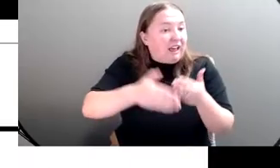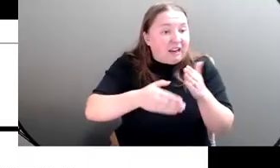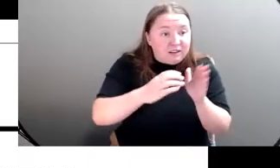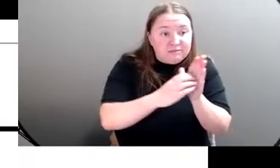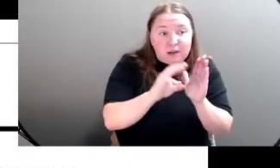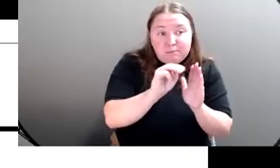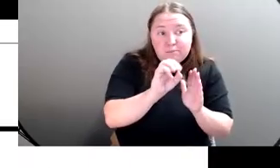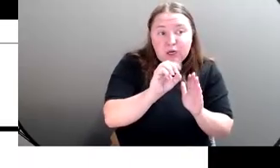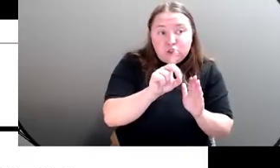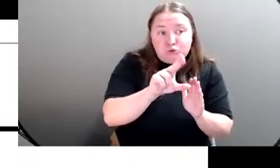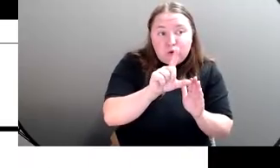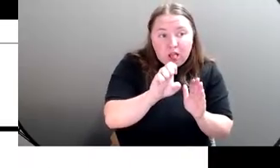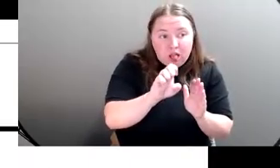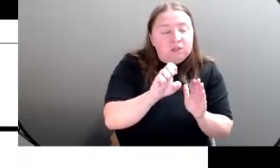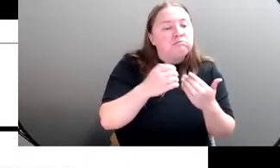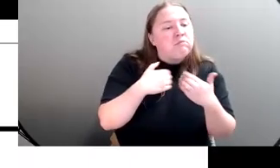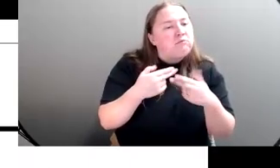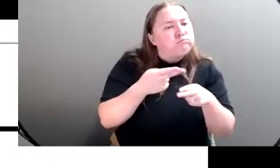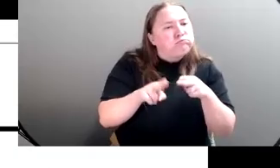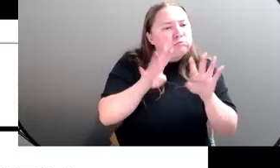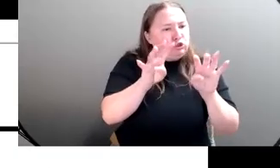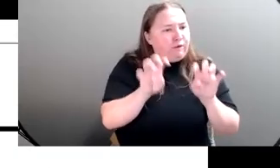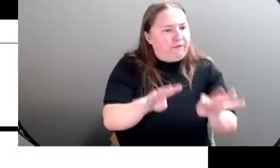you know, just have a quick survey to see how it went.